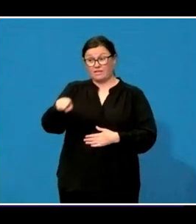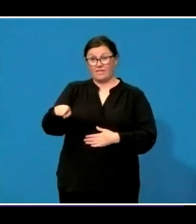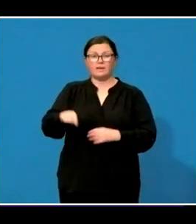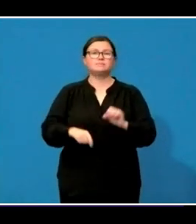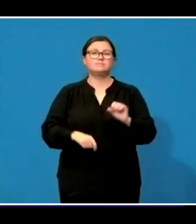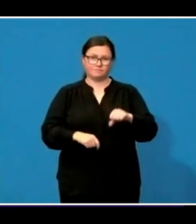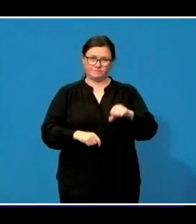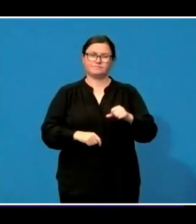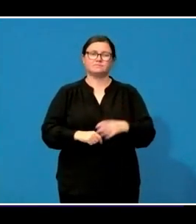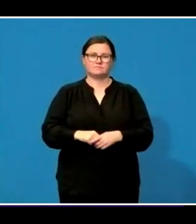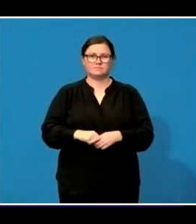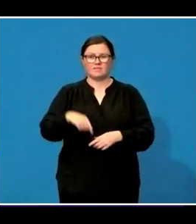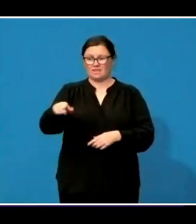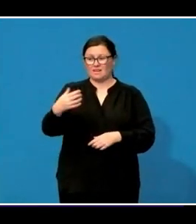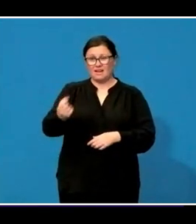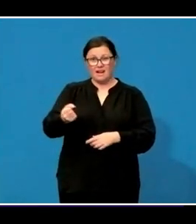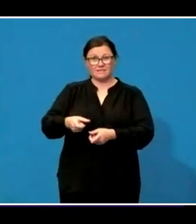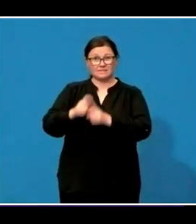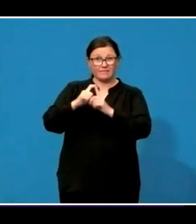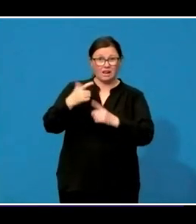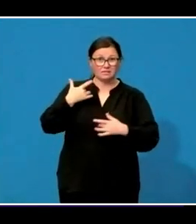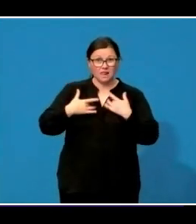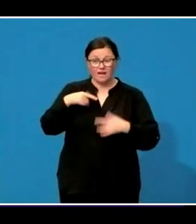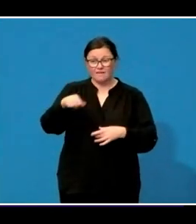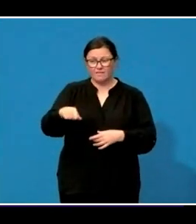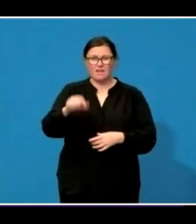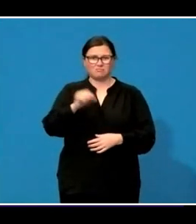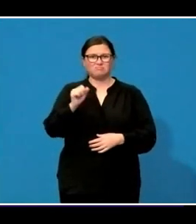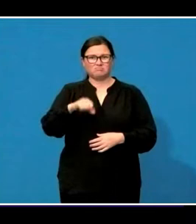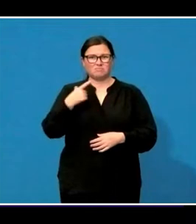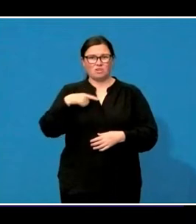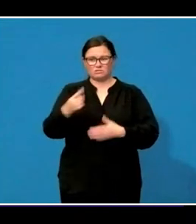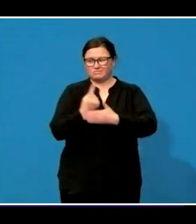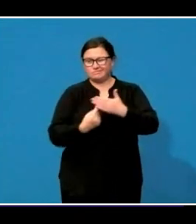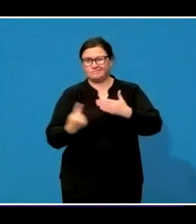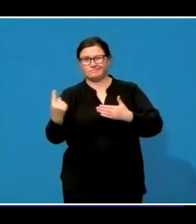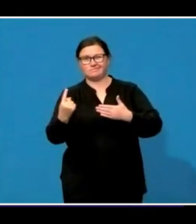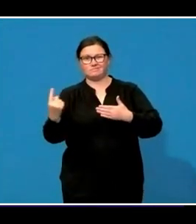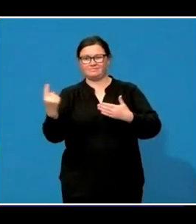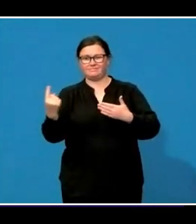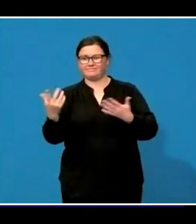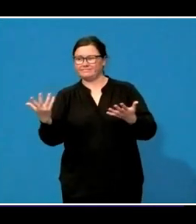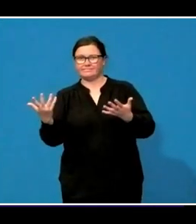Yes, he was completely isolated from his peers and he was completely dislocated